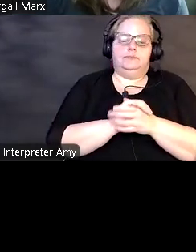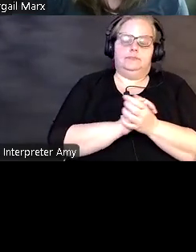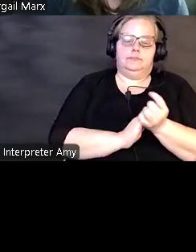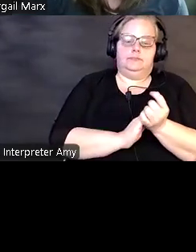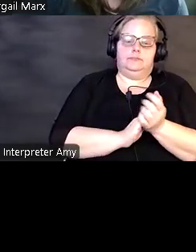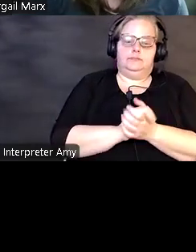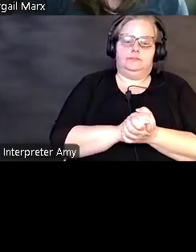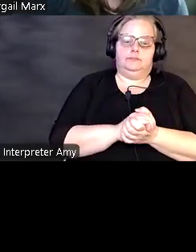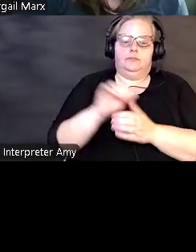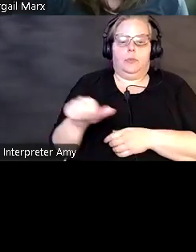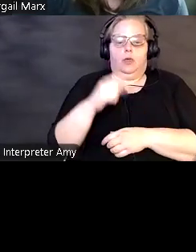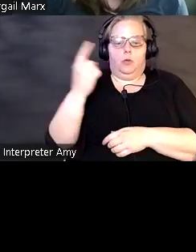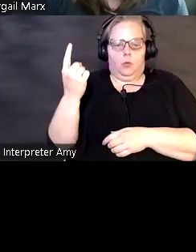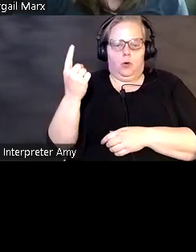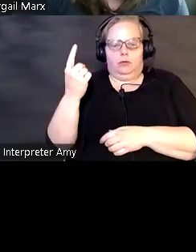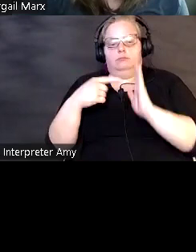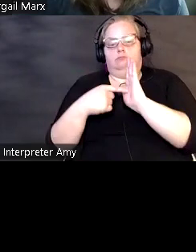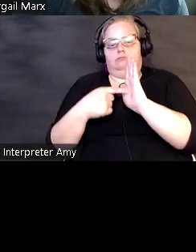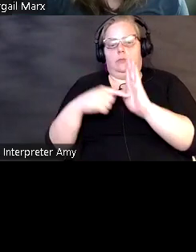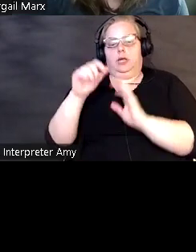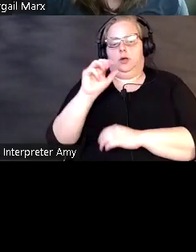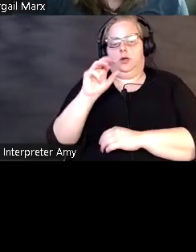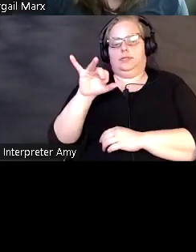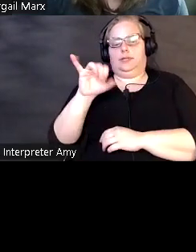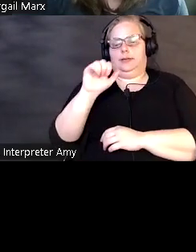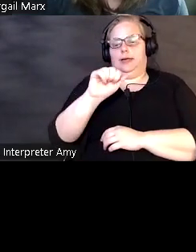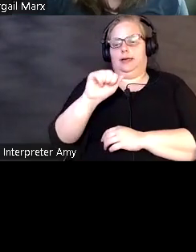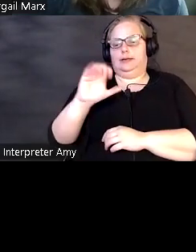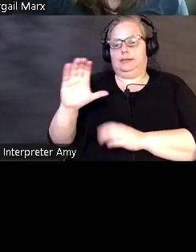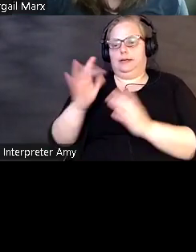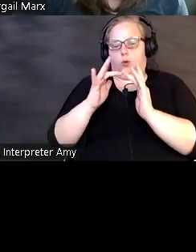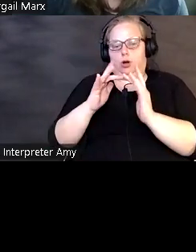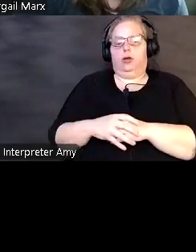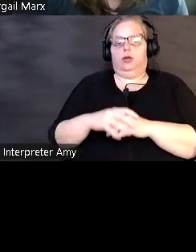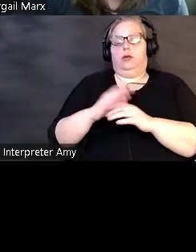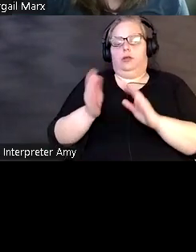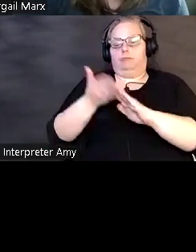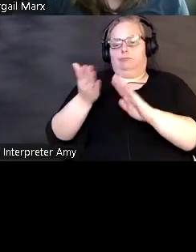out on here is the Wisconsin AAC Network, which is run by Mike Hipple, an adult with cerebral palsy.